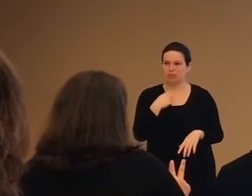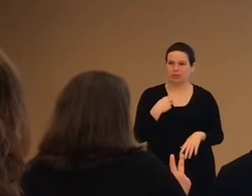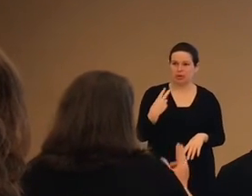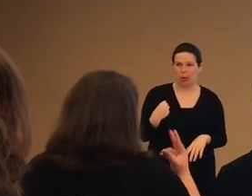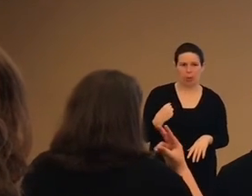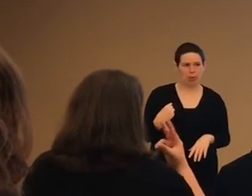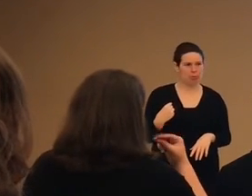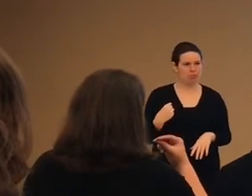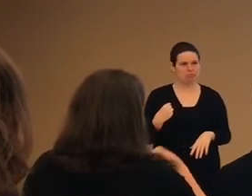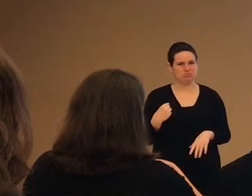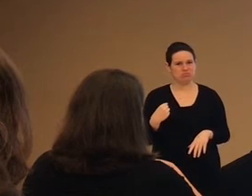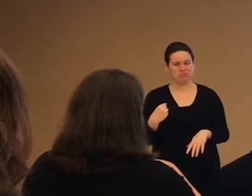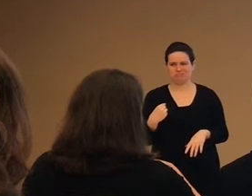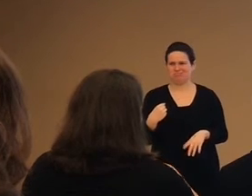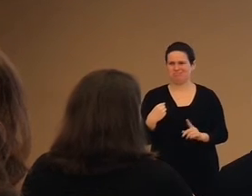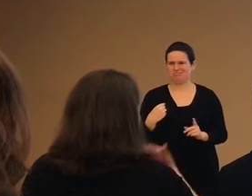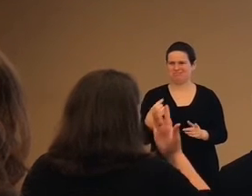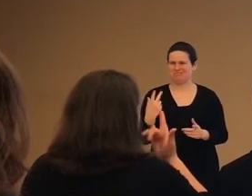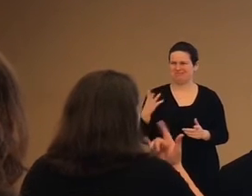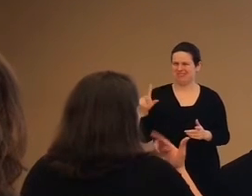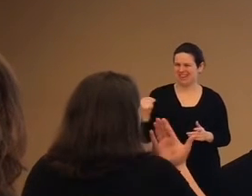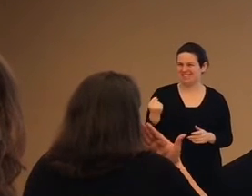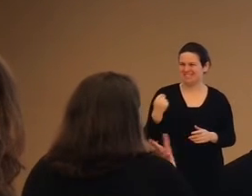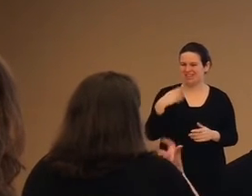was told no because we didn't know how much that would cost and